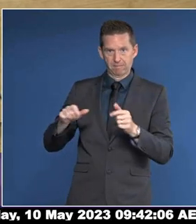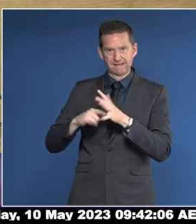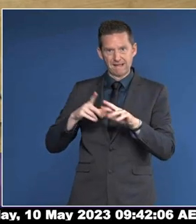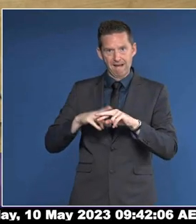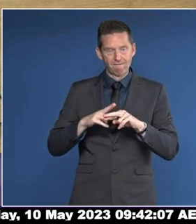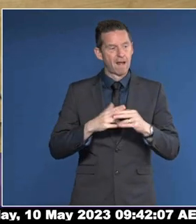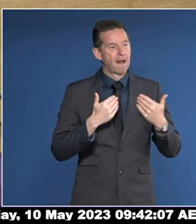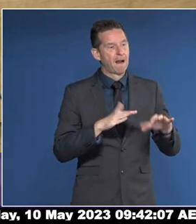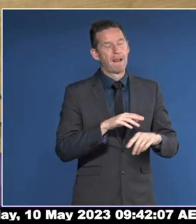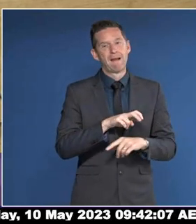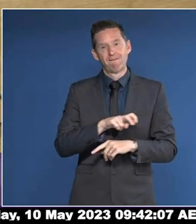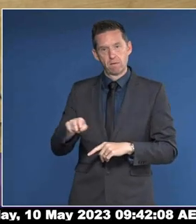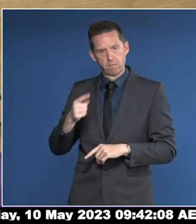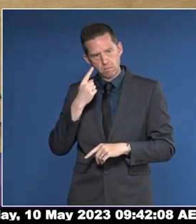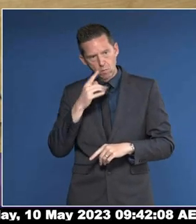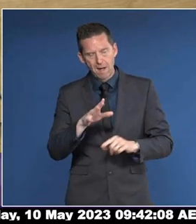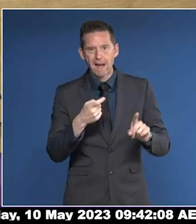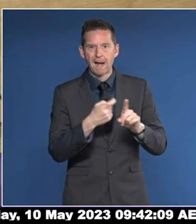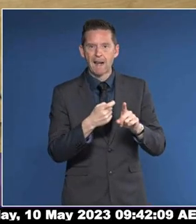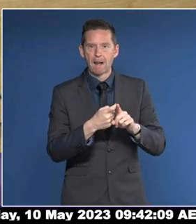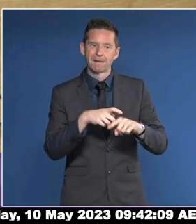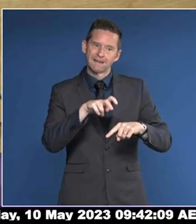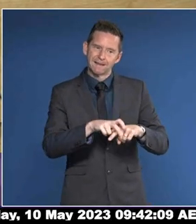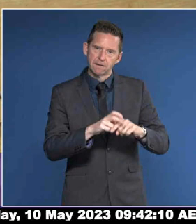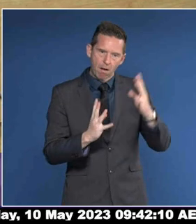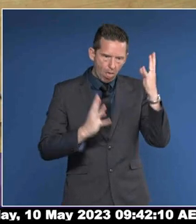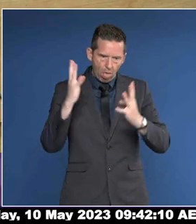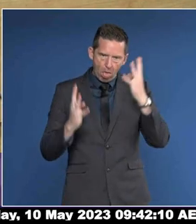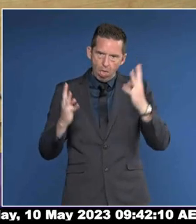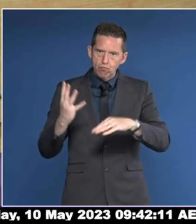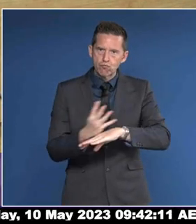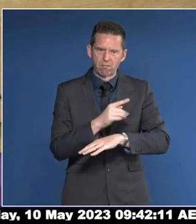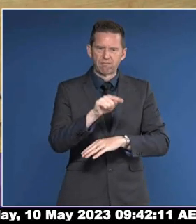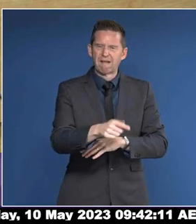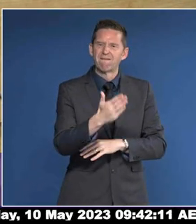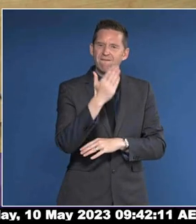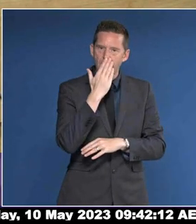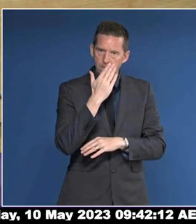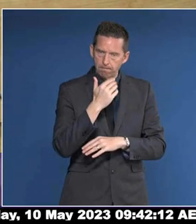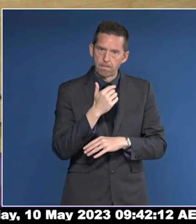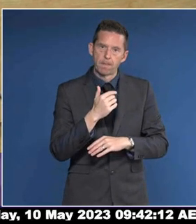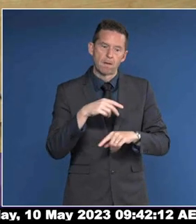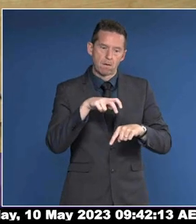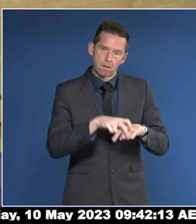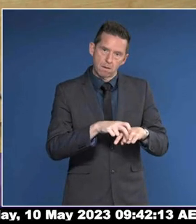observed sitting in the overgrown grass at the front yard eating a large raw dog bone,